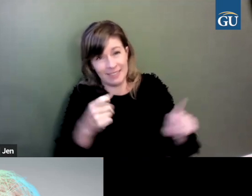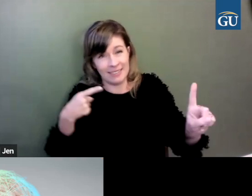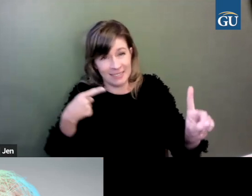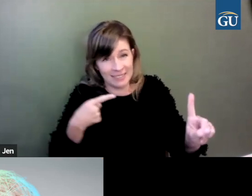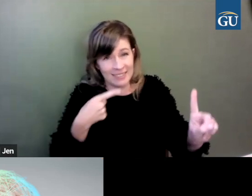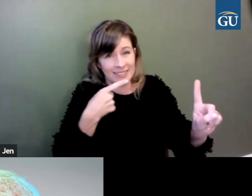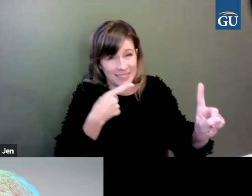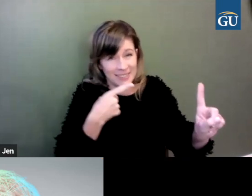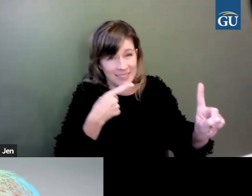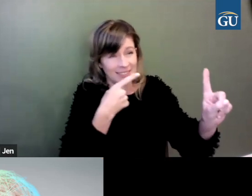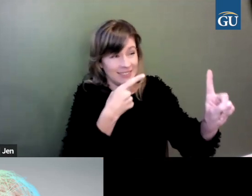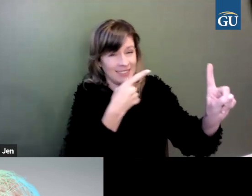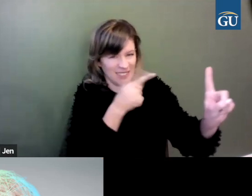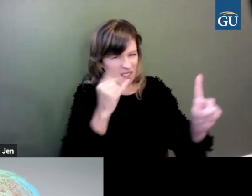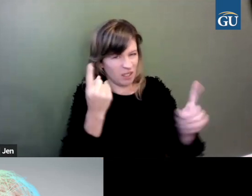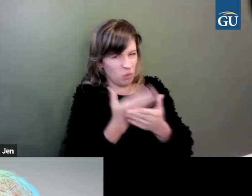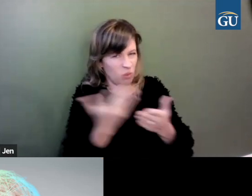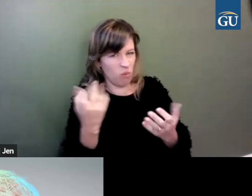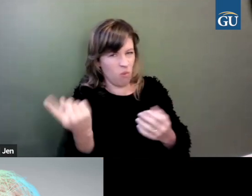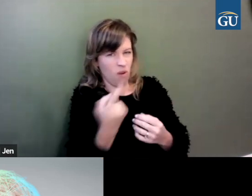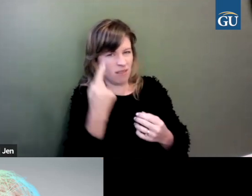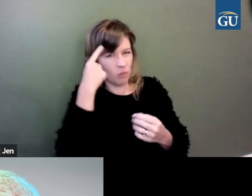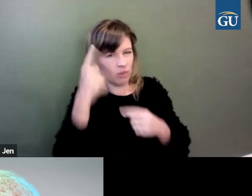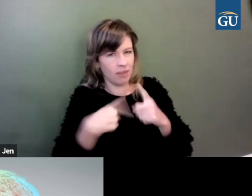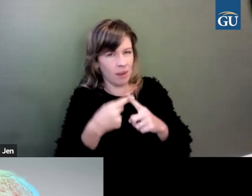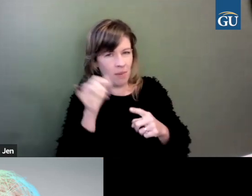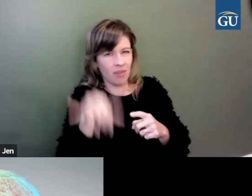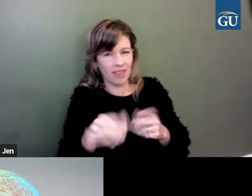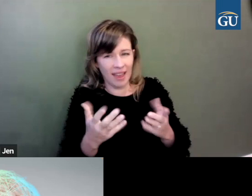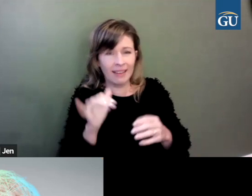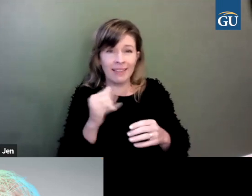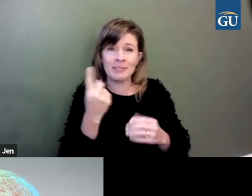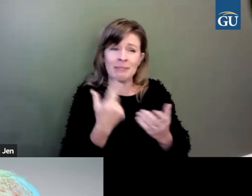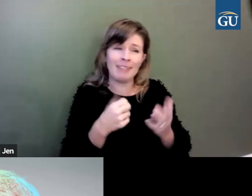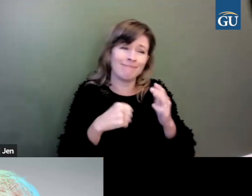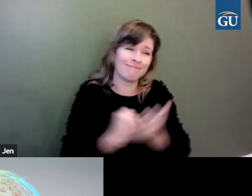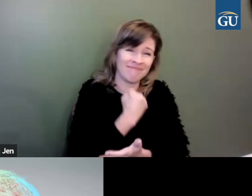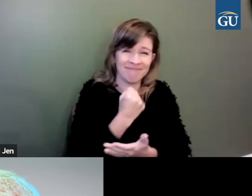kind of couch that as the bad or unfortunate part of this. I think the good part of this, or the good news, however,